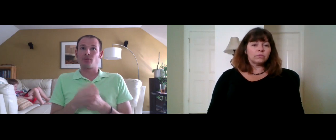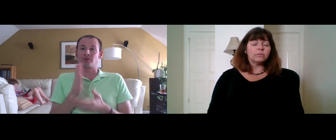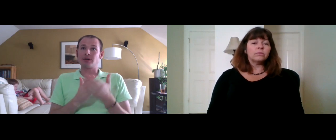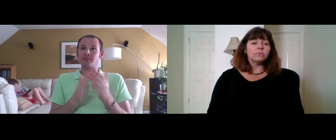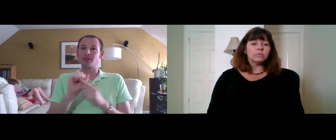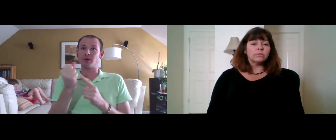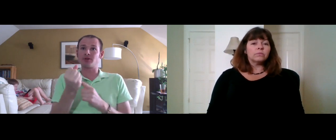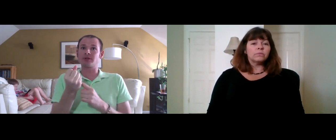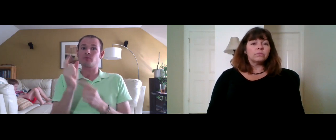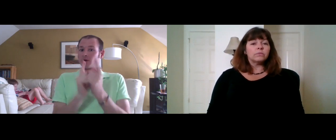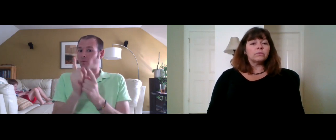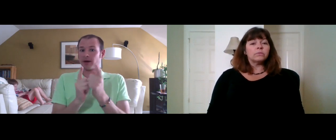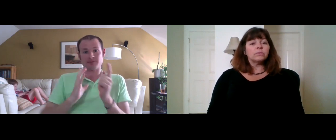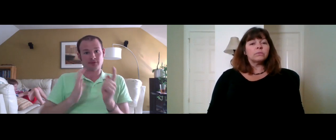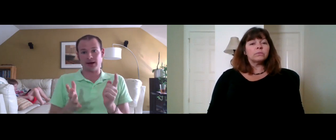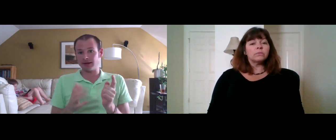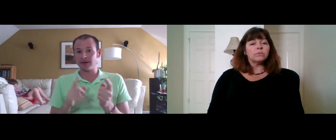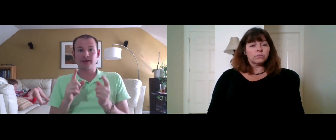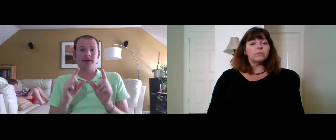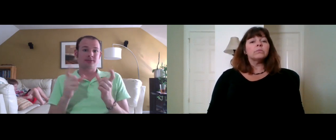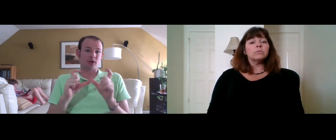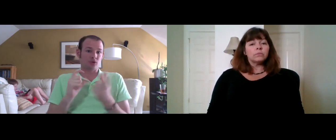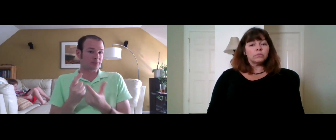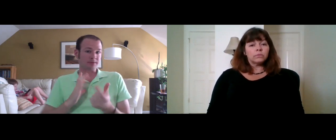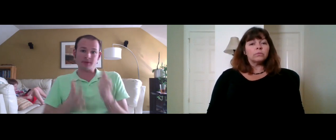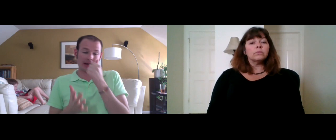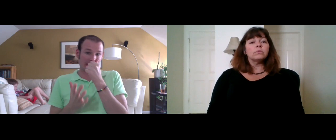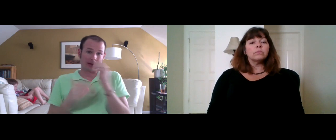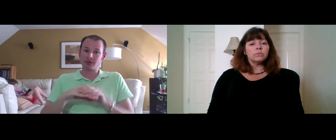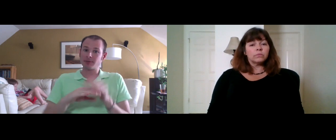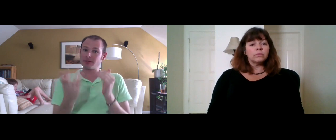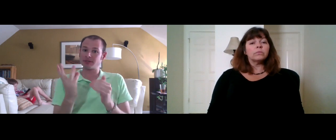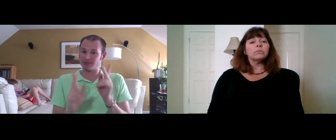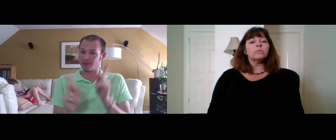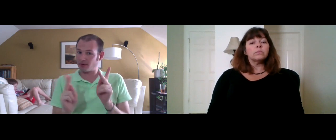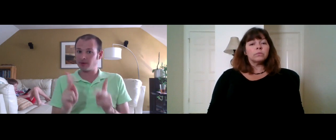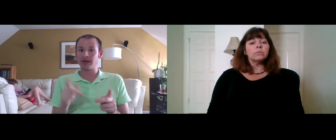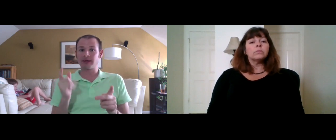In some situations, one on one is fine groups are fine, up to 6 people